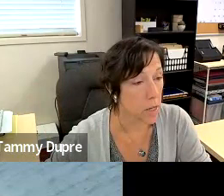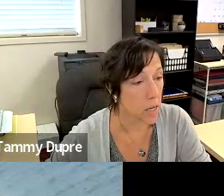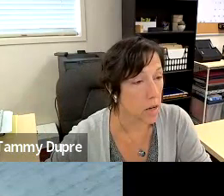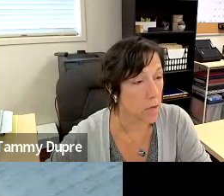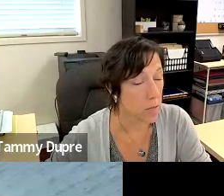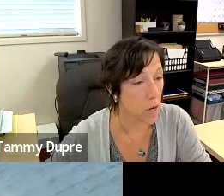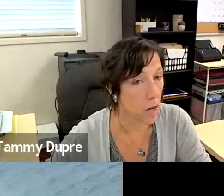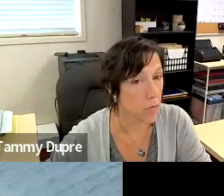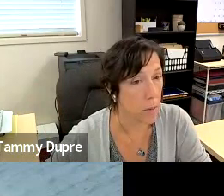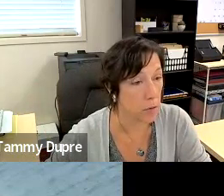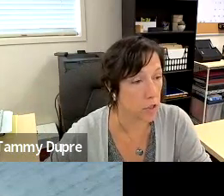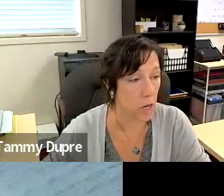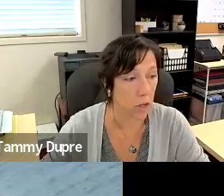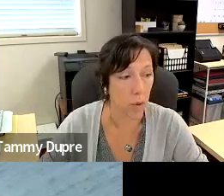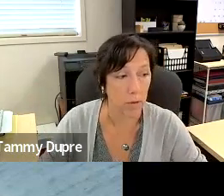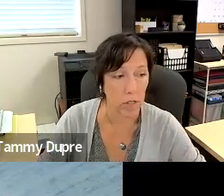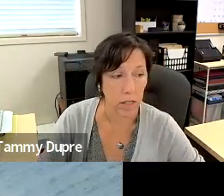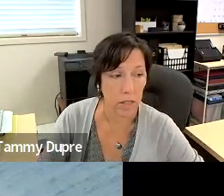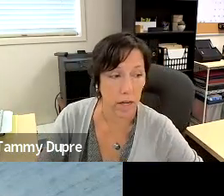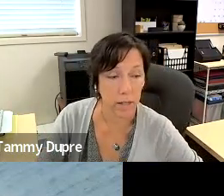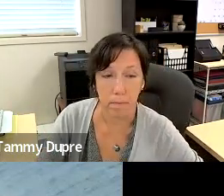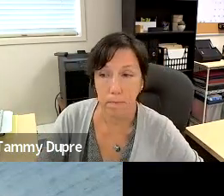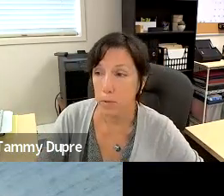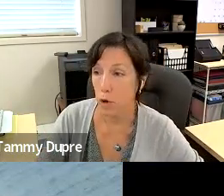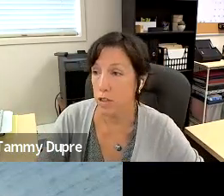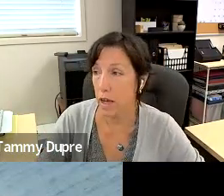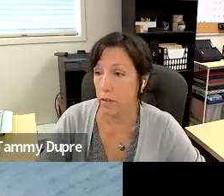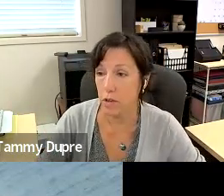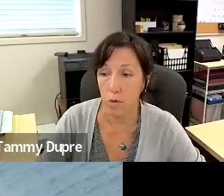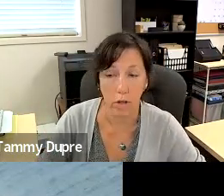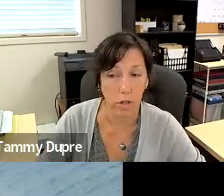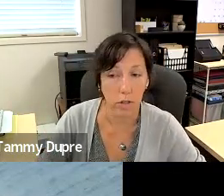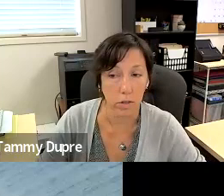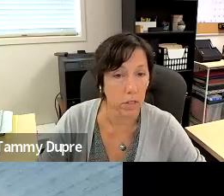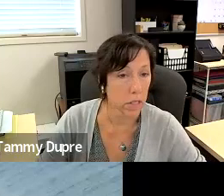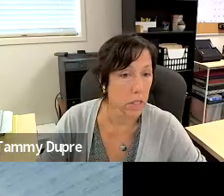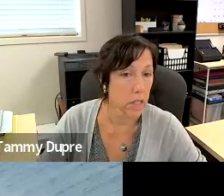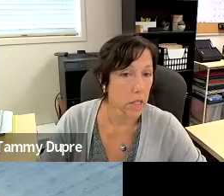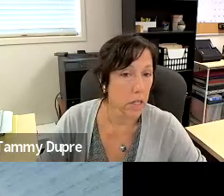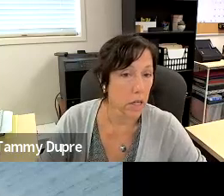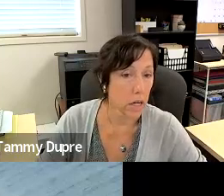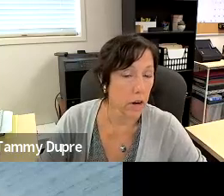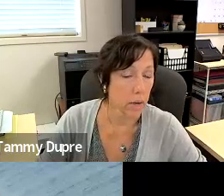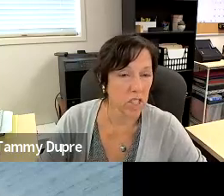So I'm gonna give some time for people to just kinda go out to that site. Or scan the QR code.